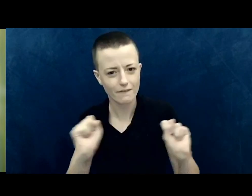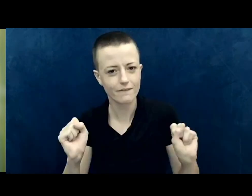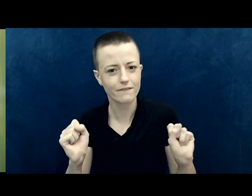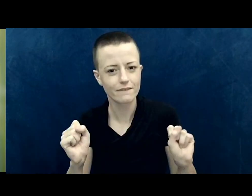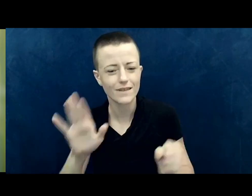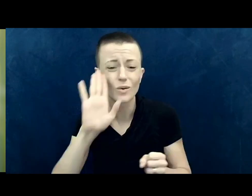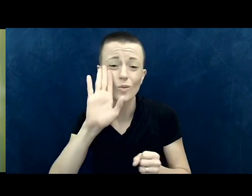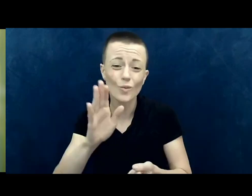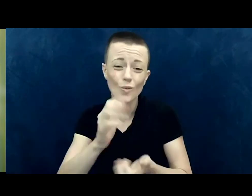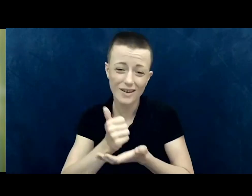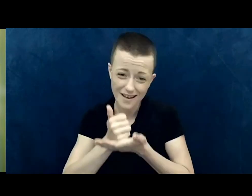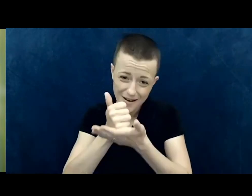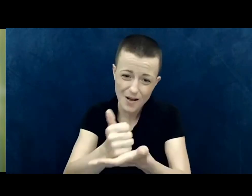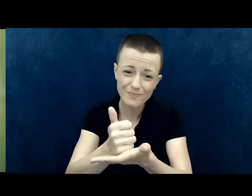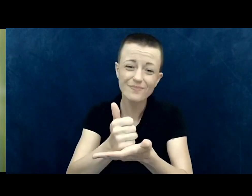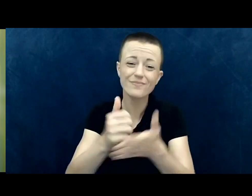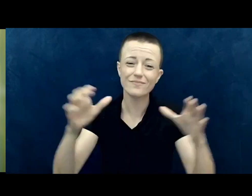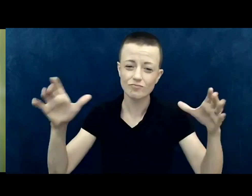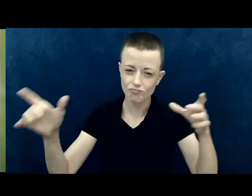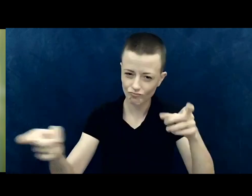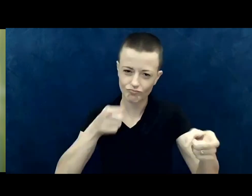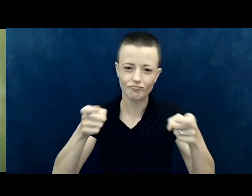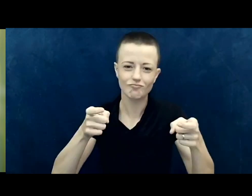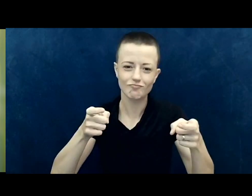and we know what is safe and what will help to end the pandemic.